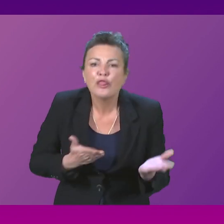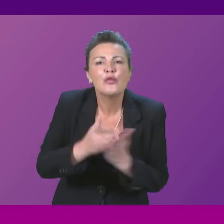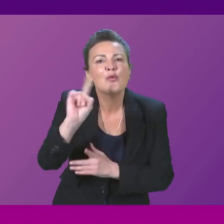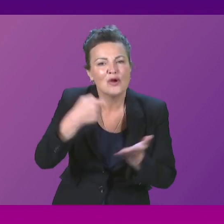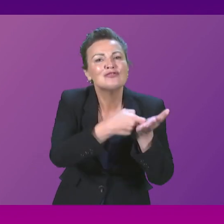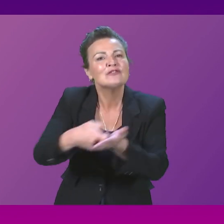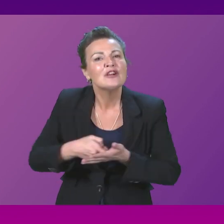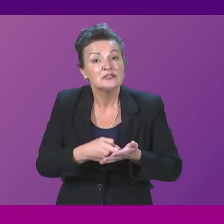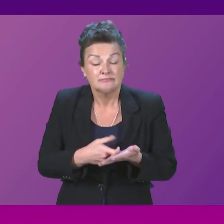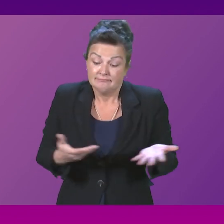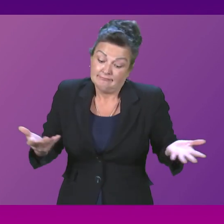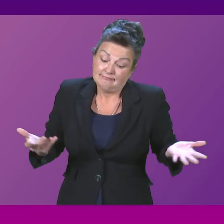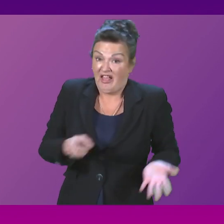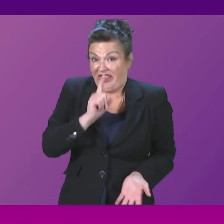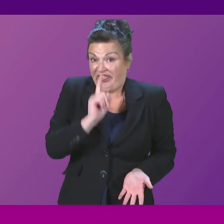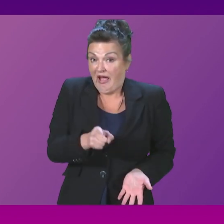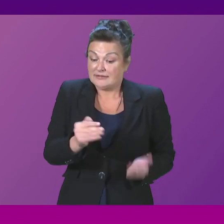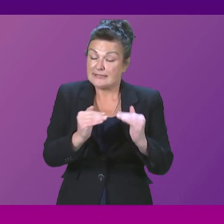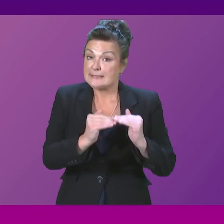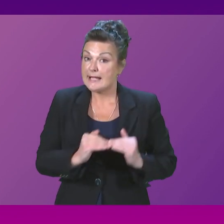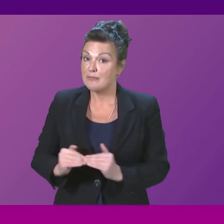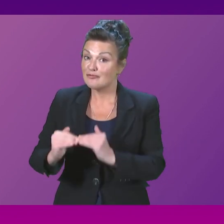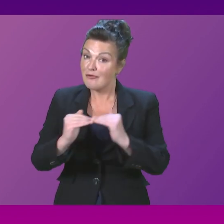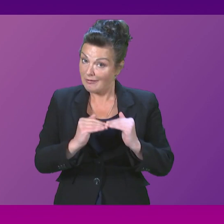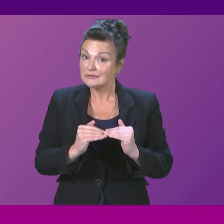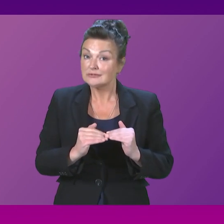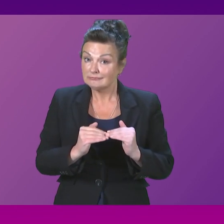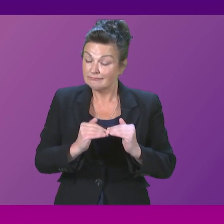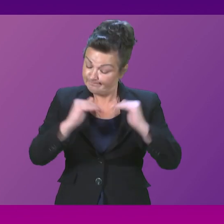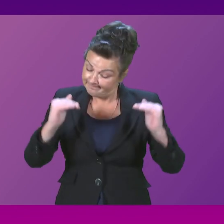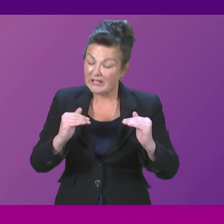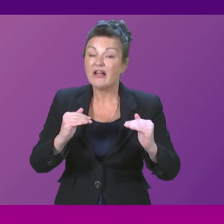That, after all, is the democratic thing to do.